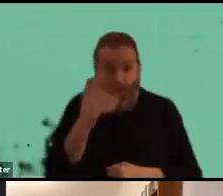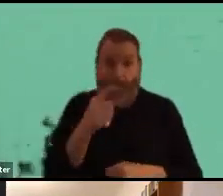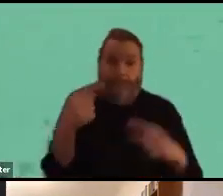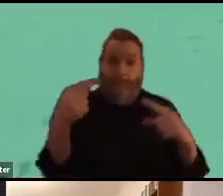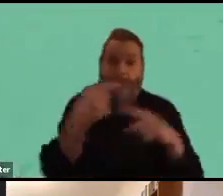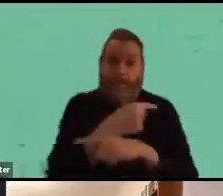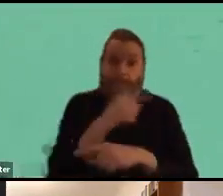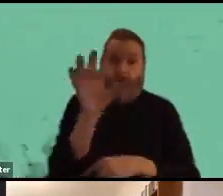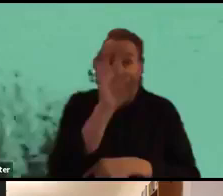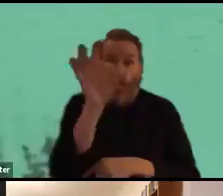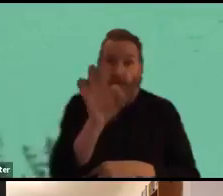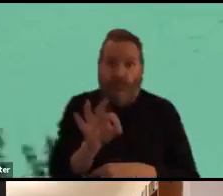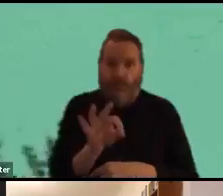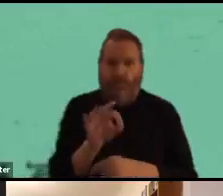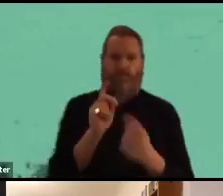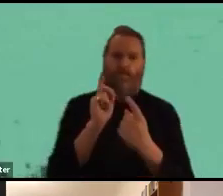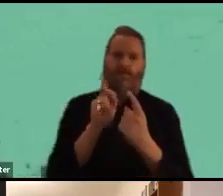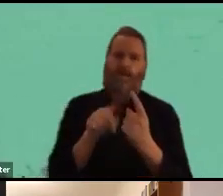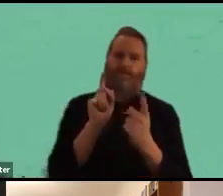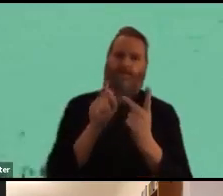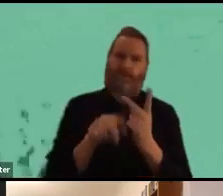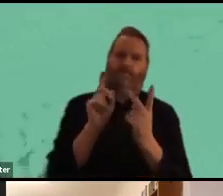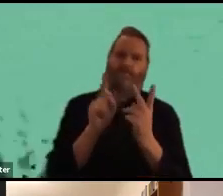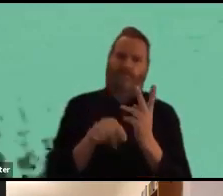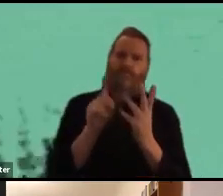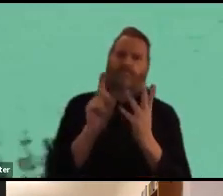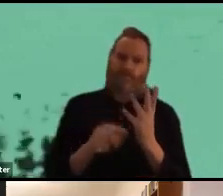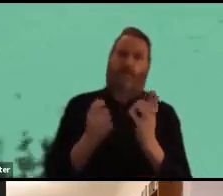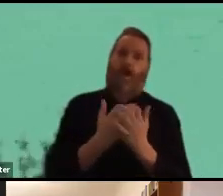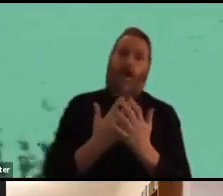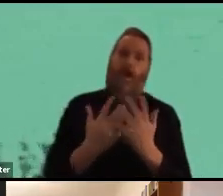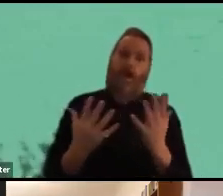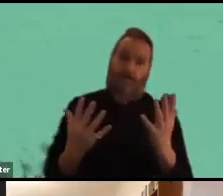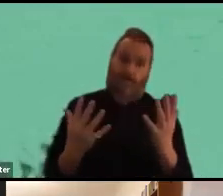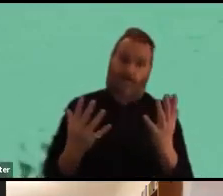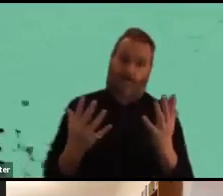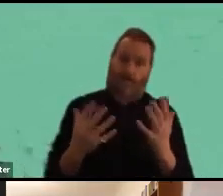through an awful lot but there are probably still some that we missed and we will try and make sure